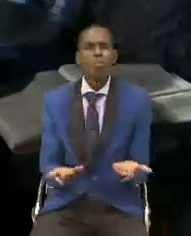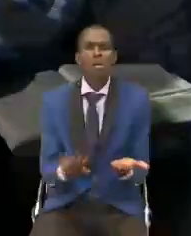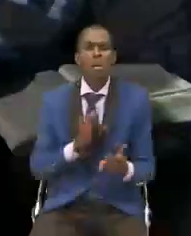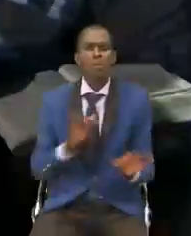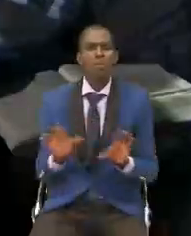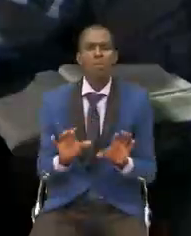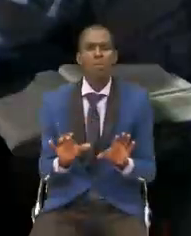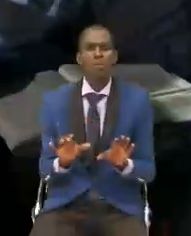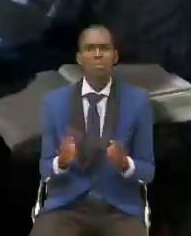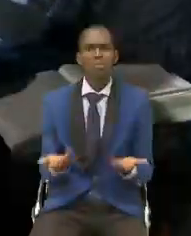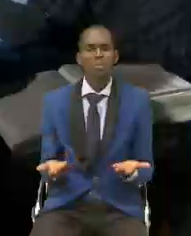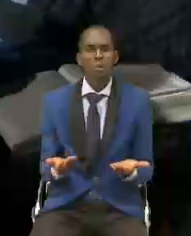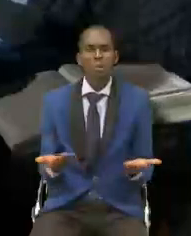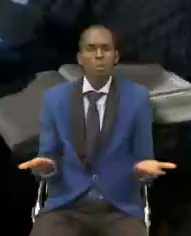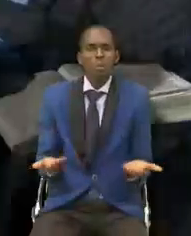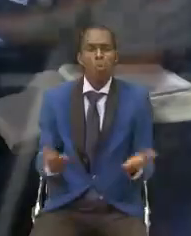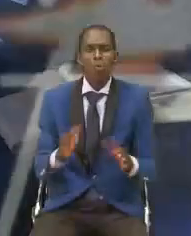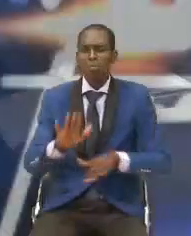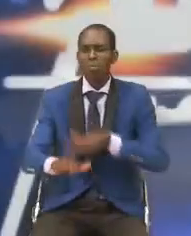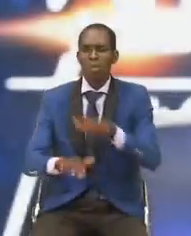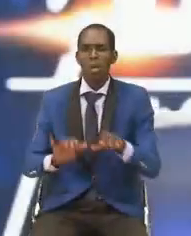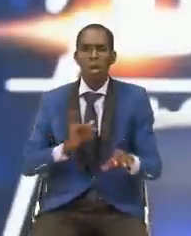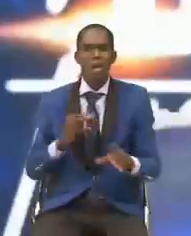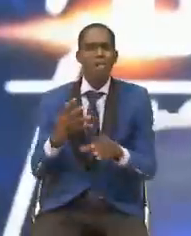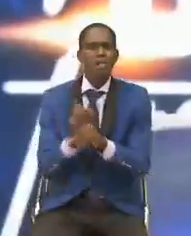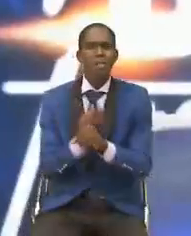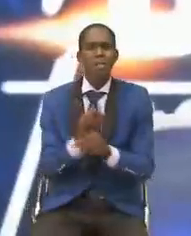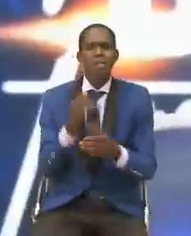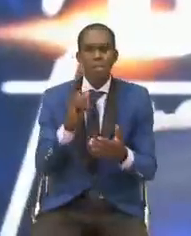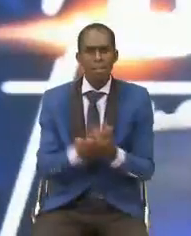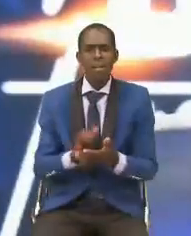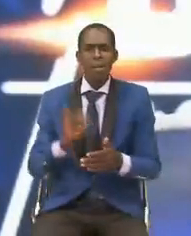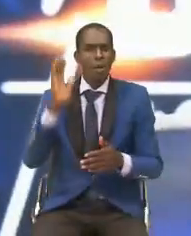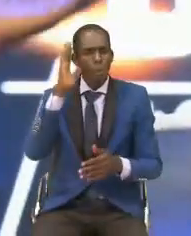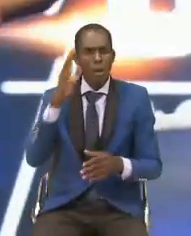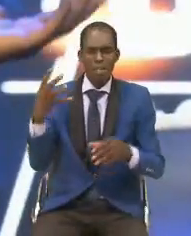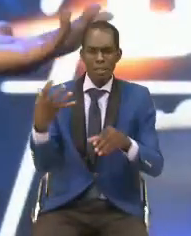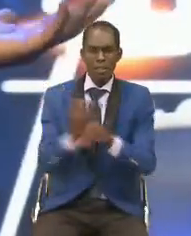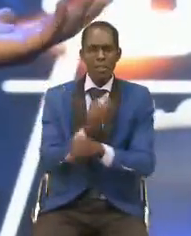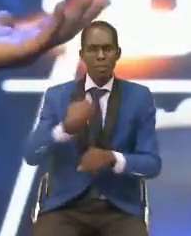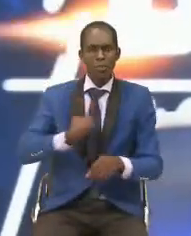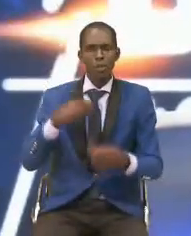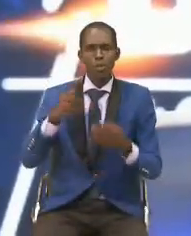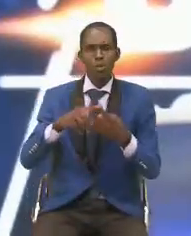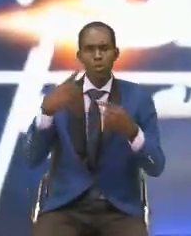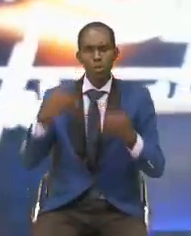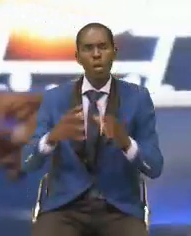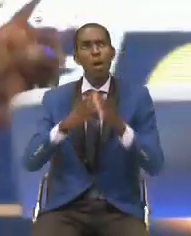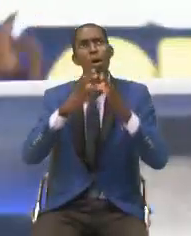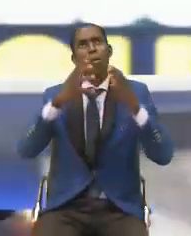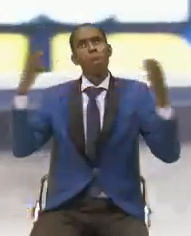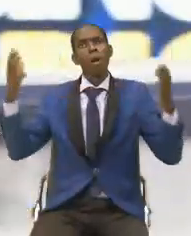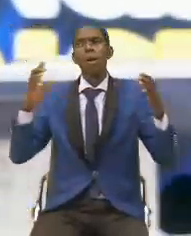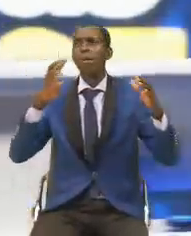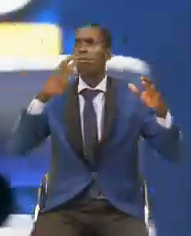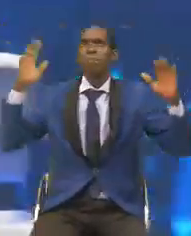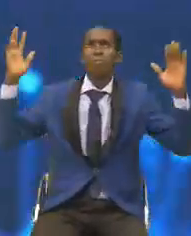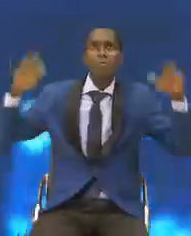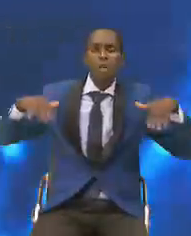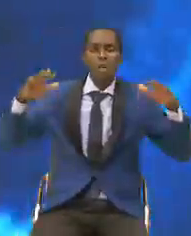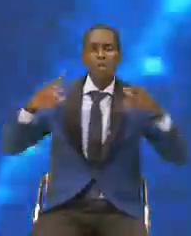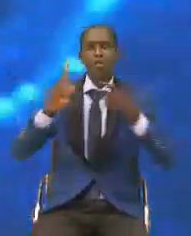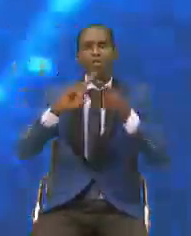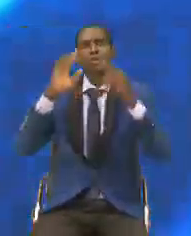question is what do i do how do i move what steps do i think that will take me to the abundance